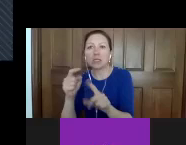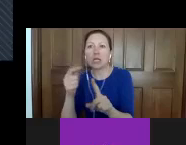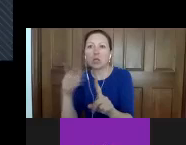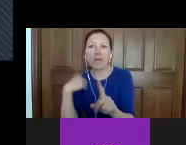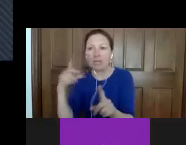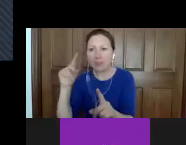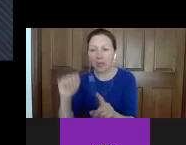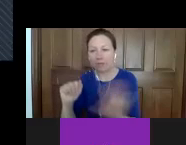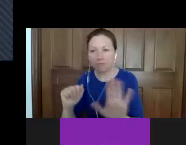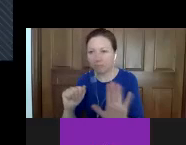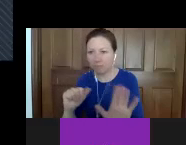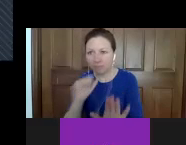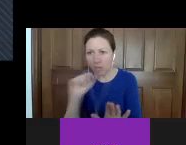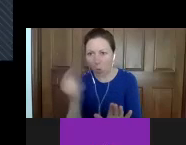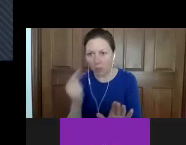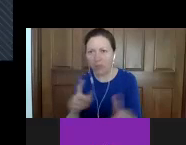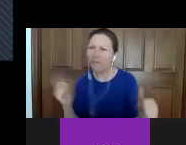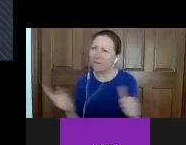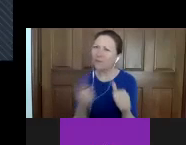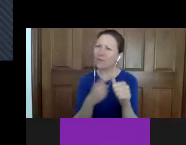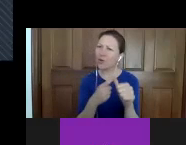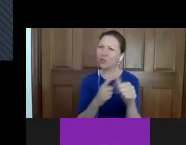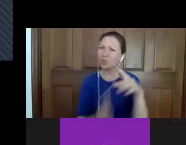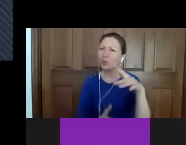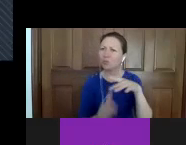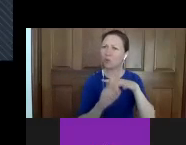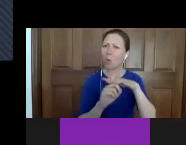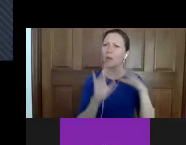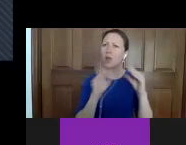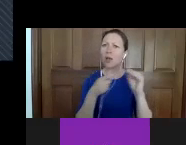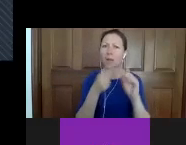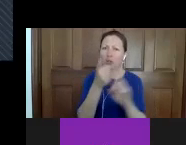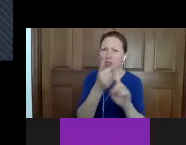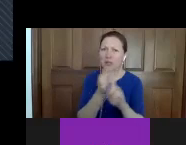your qualifications first, then disclosing your disability. And again, we'll talk about